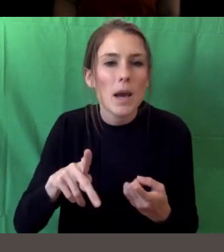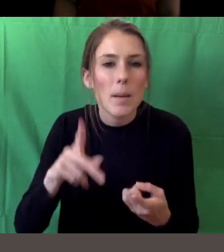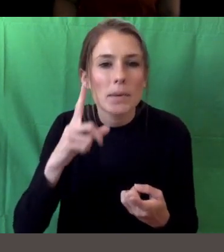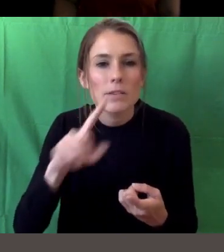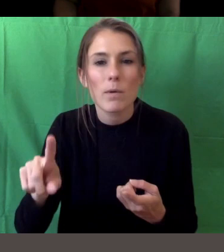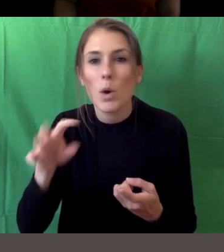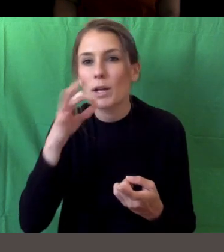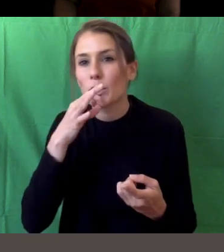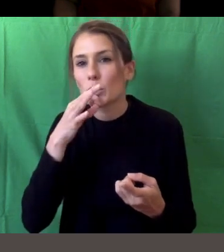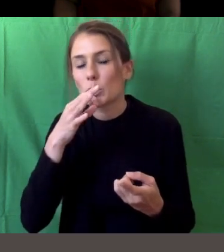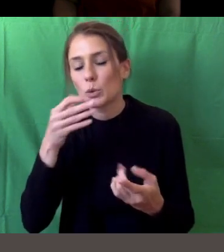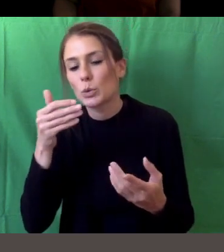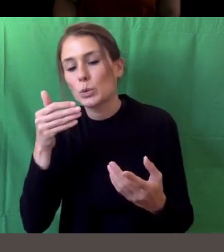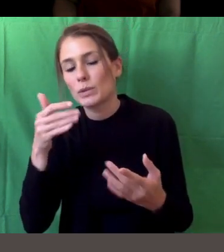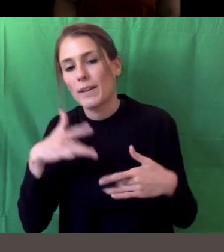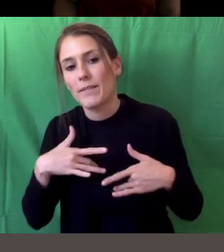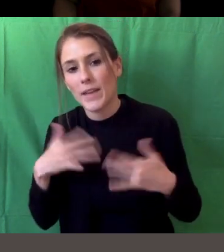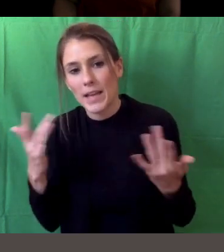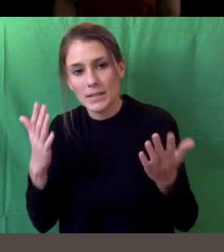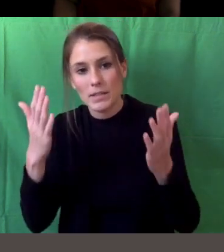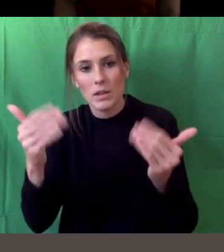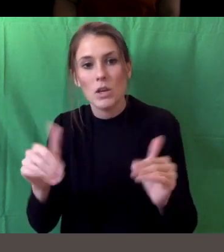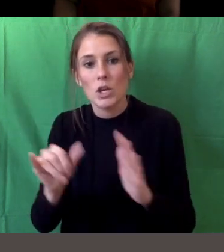Meetup is a place to go for upcoming events.